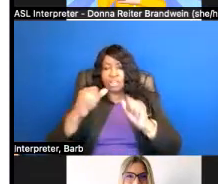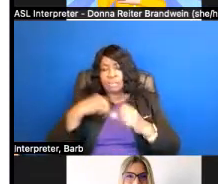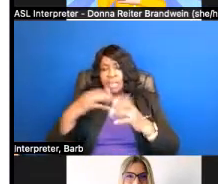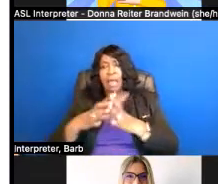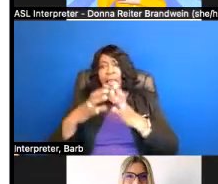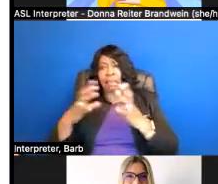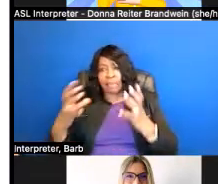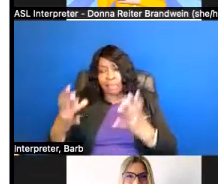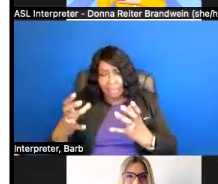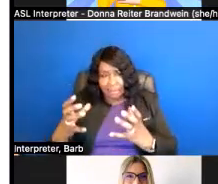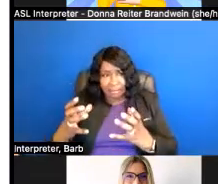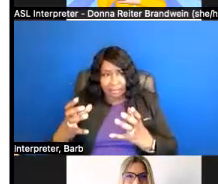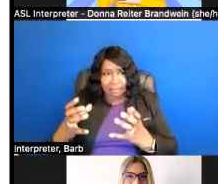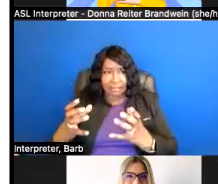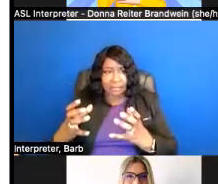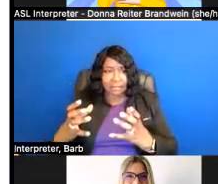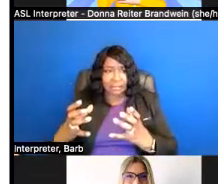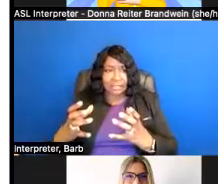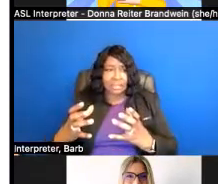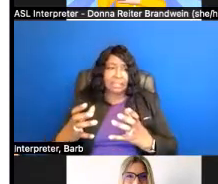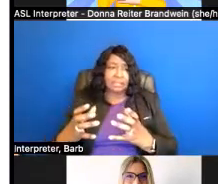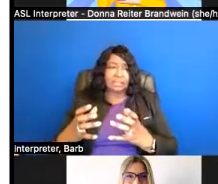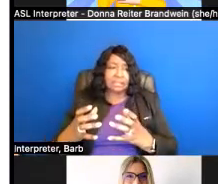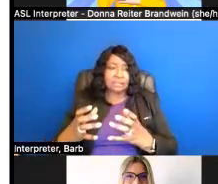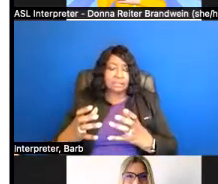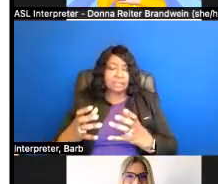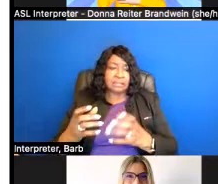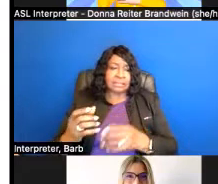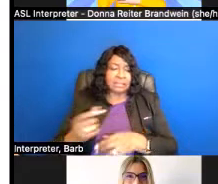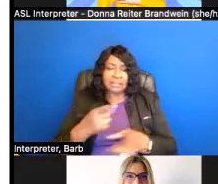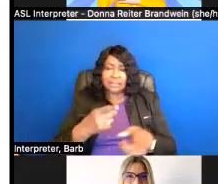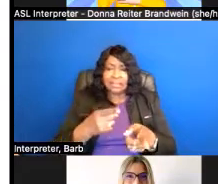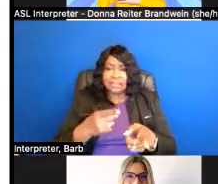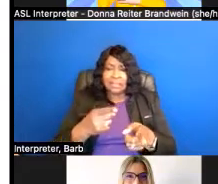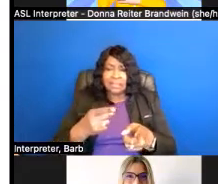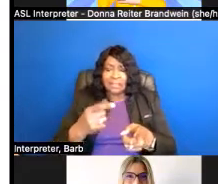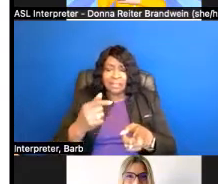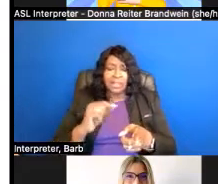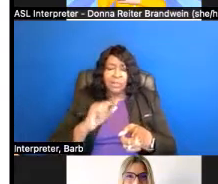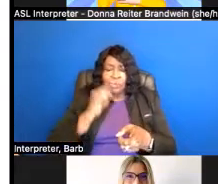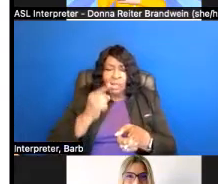when I was in graduate school. I'm like, I still don't understand this. What is this? And then it just clicked.